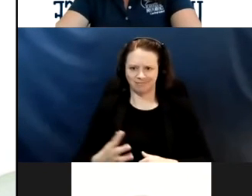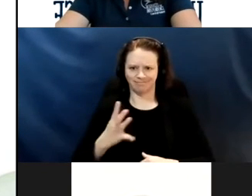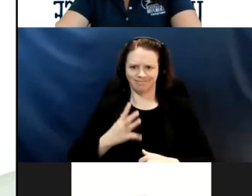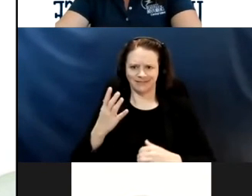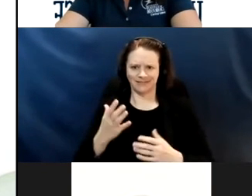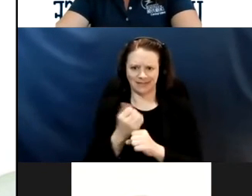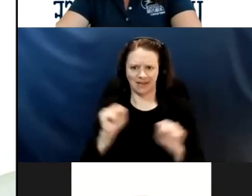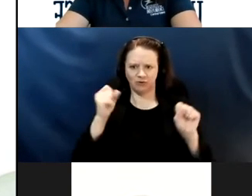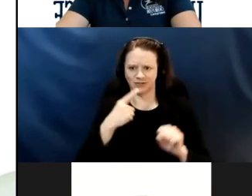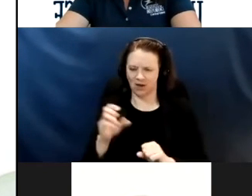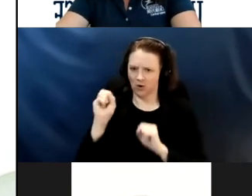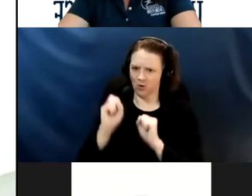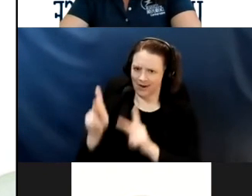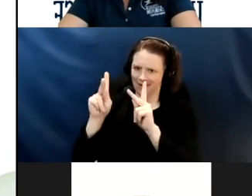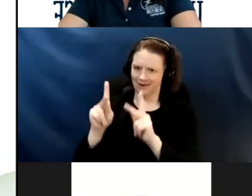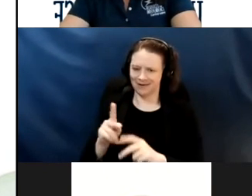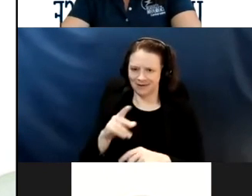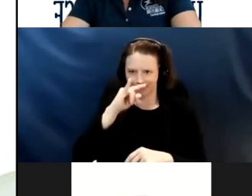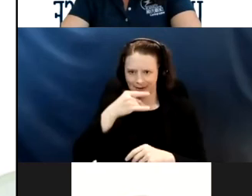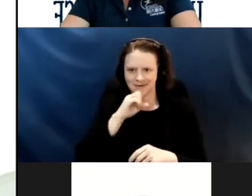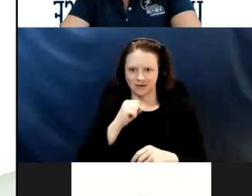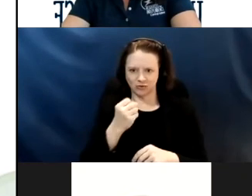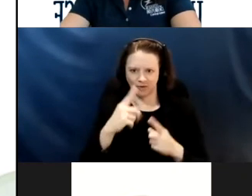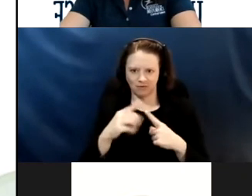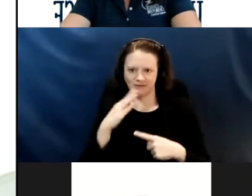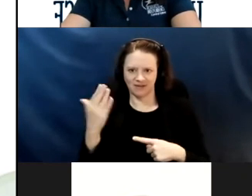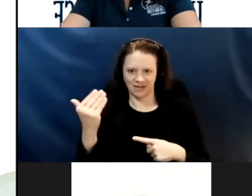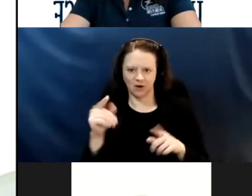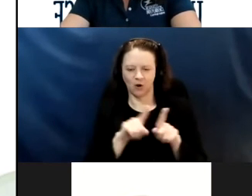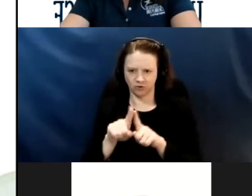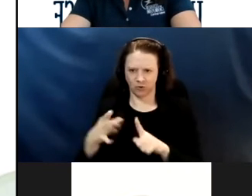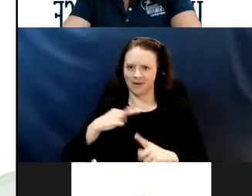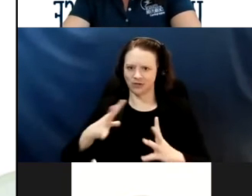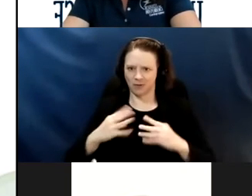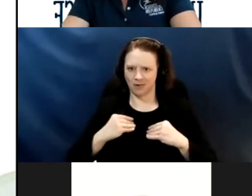hey you guys are eligible for the vaccine also. And so we want to make sure that we're educating our youth